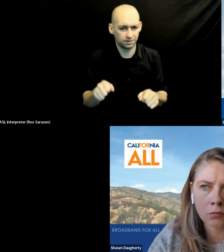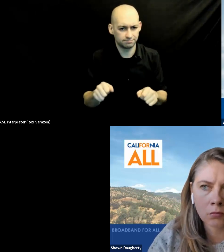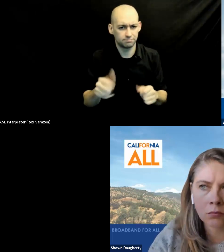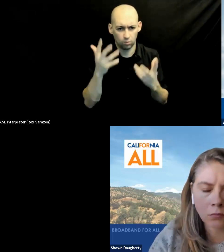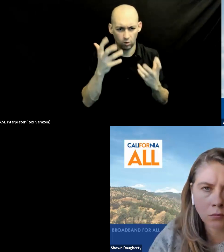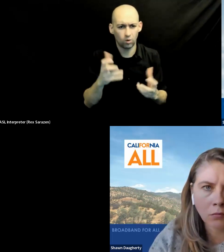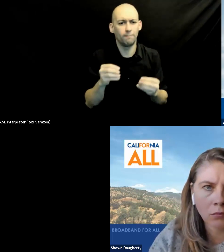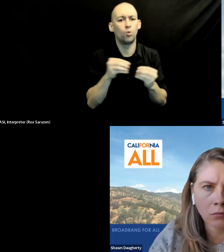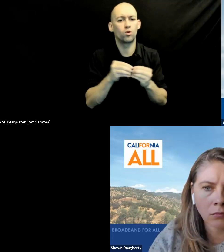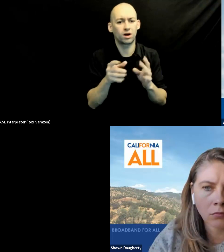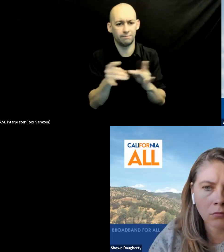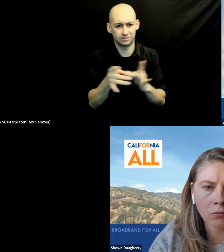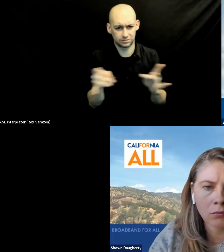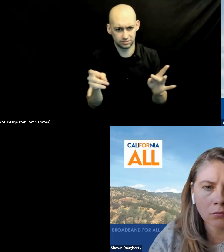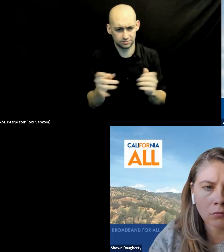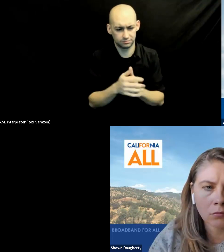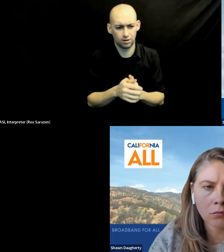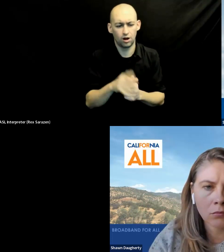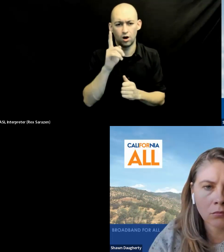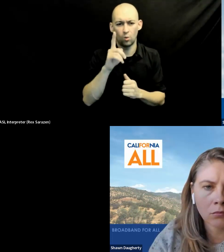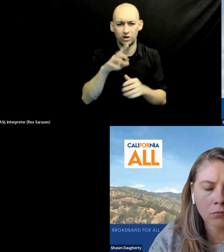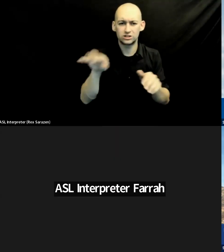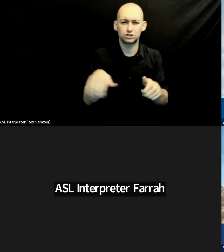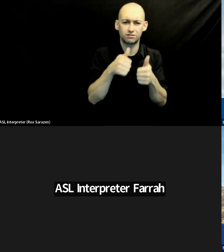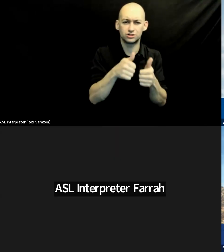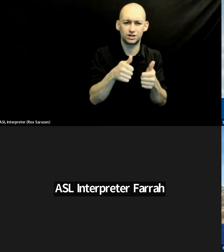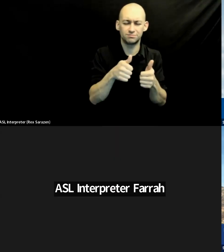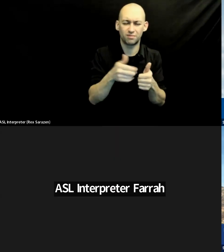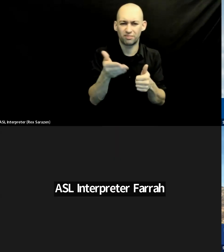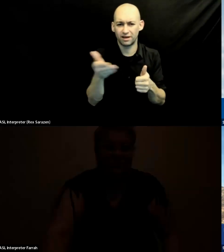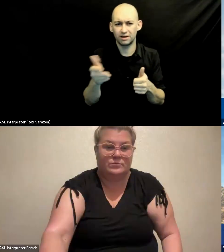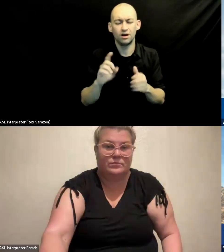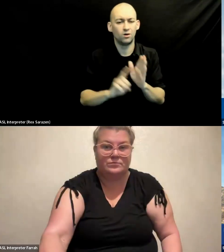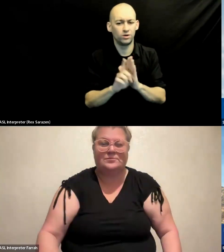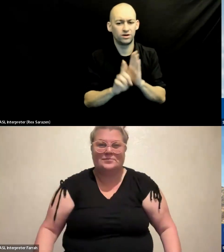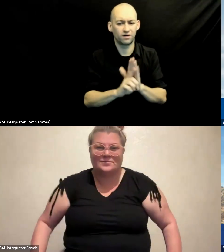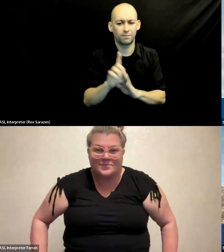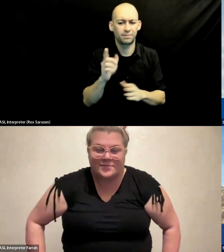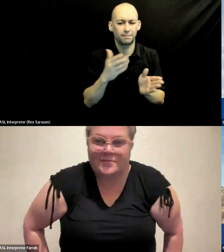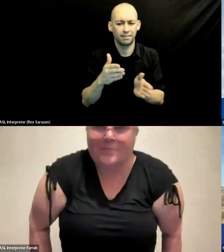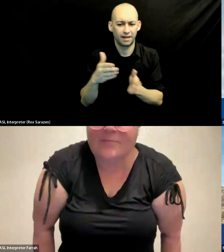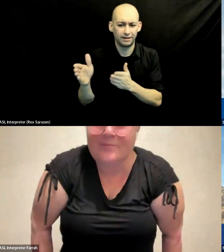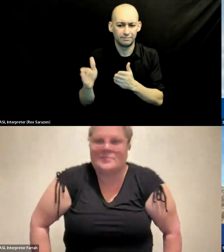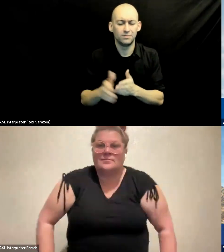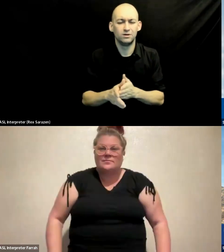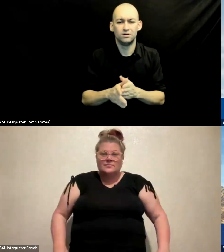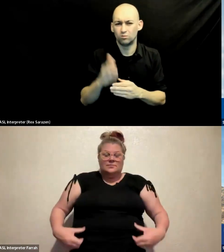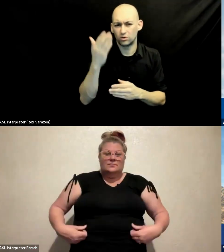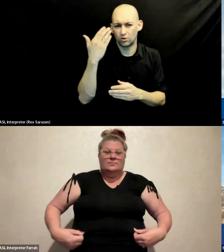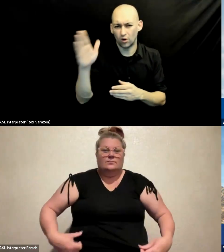One challenging factor is that we're developing the Plan and don't really know until the Notice